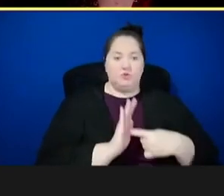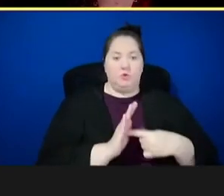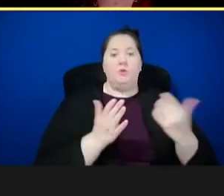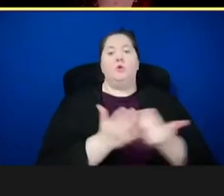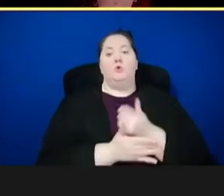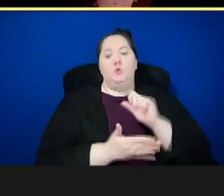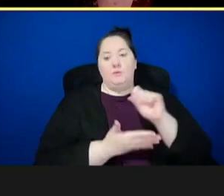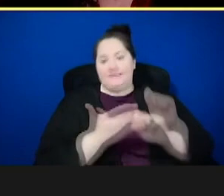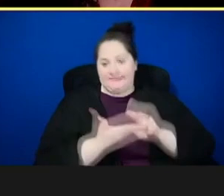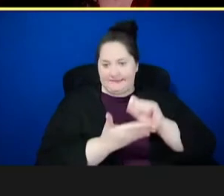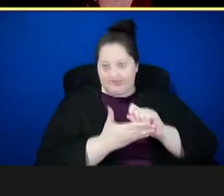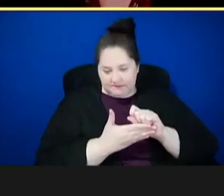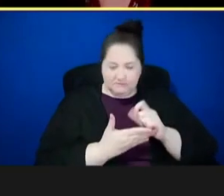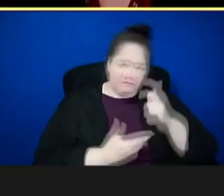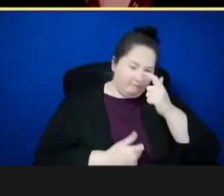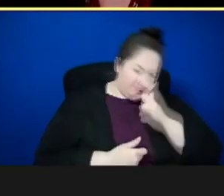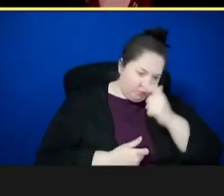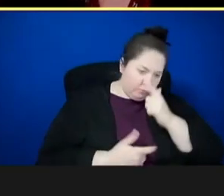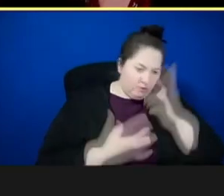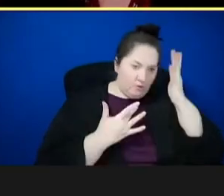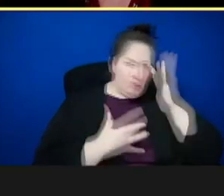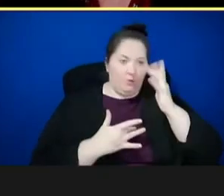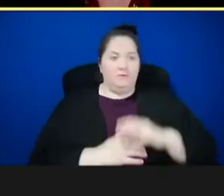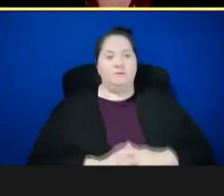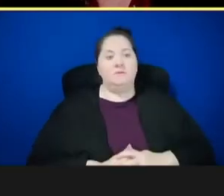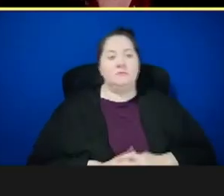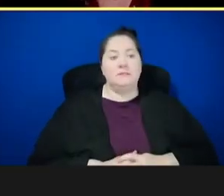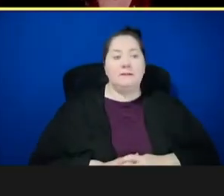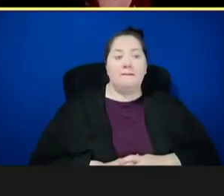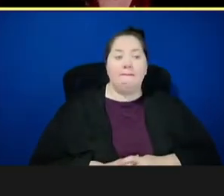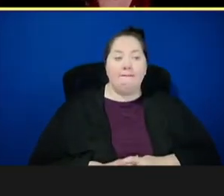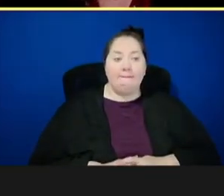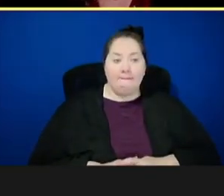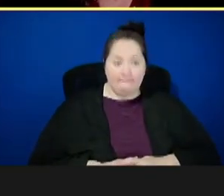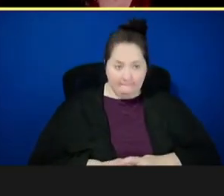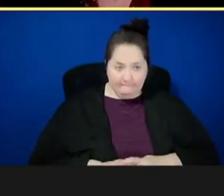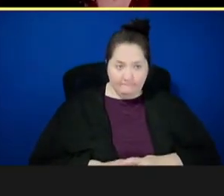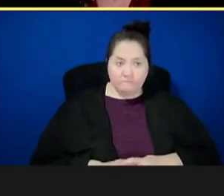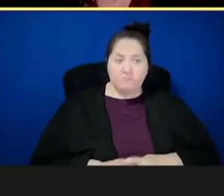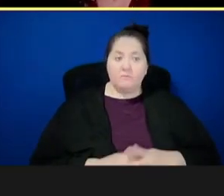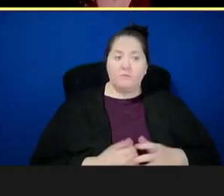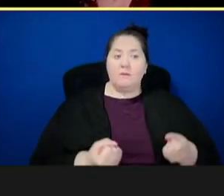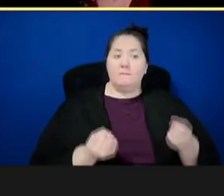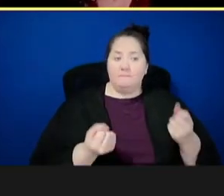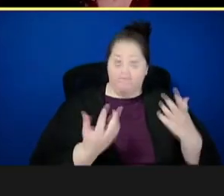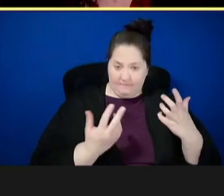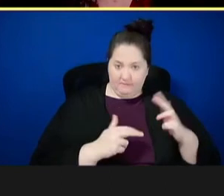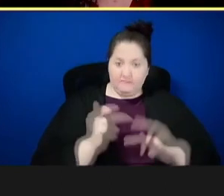Next slide. In many facilities, our COVID and bivalent booster rates reached the same or